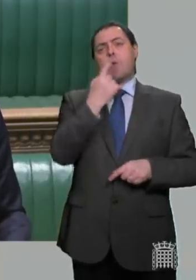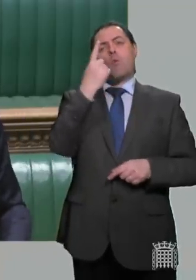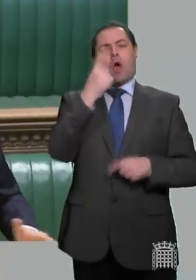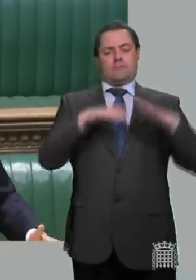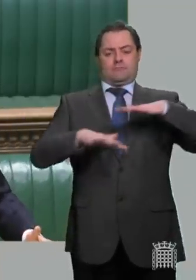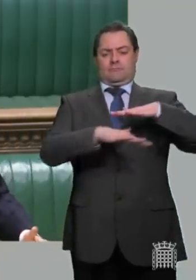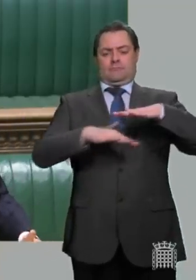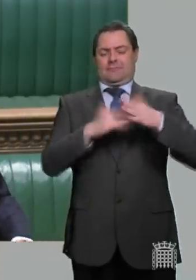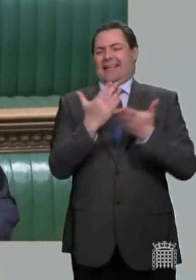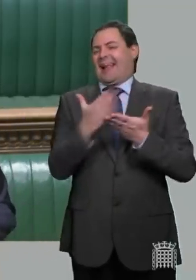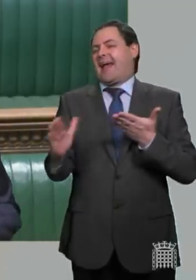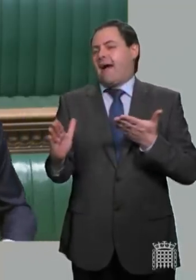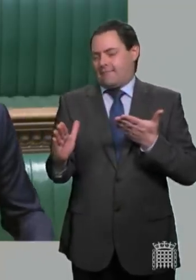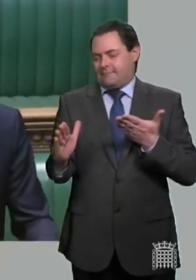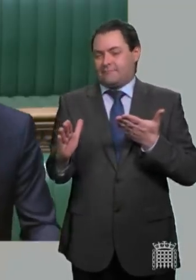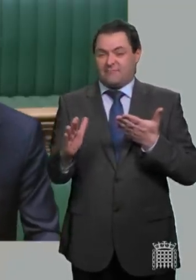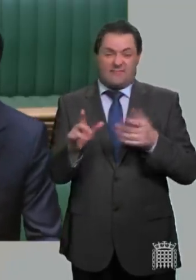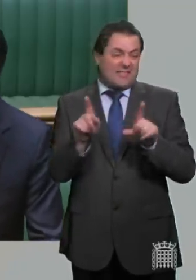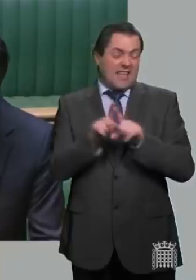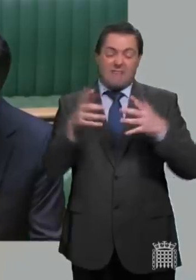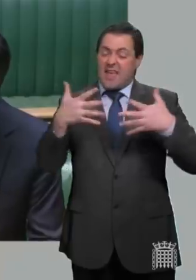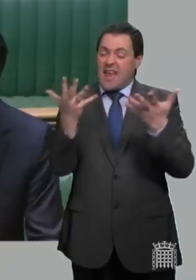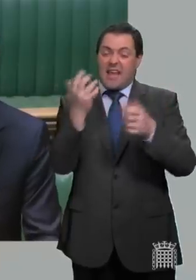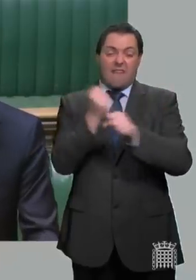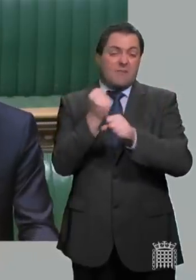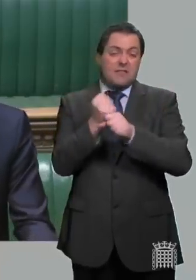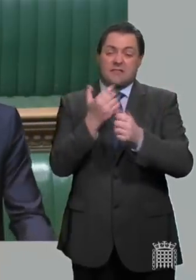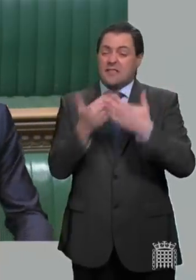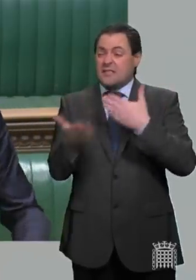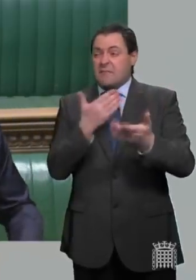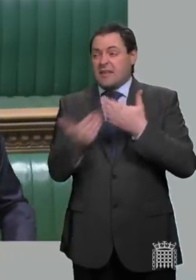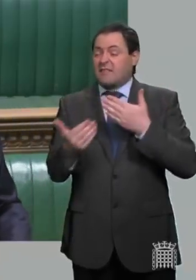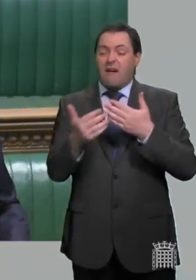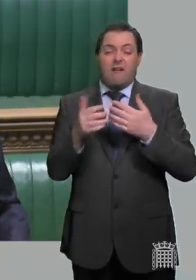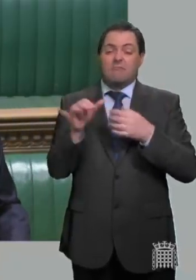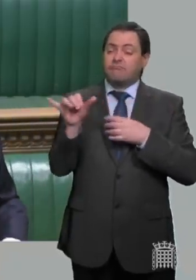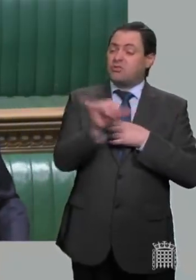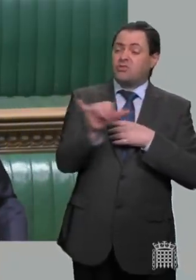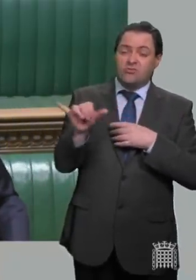and, in truth, is made by every Government, irrespective of their politics—and that is